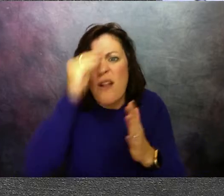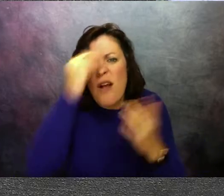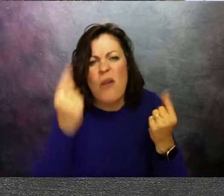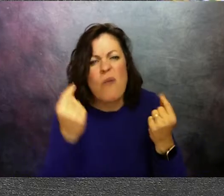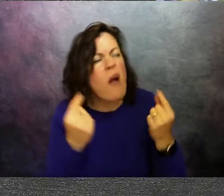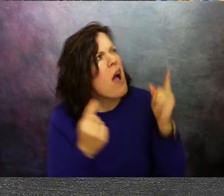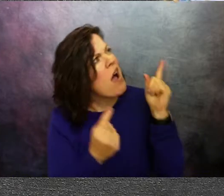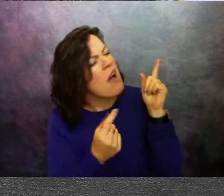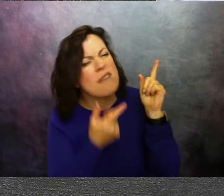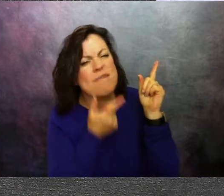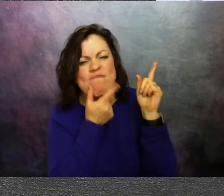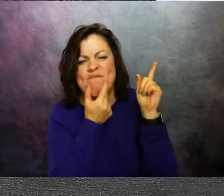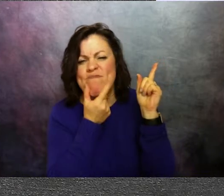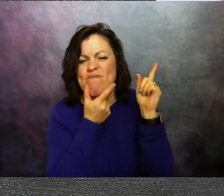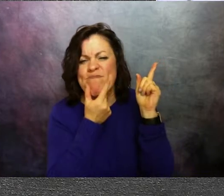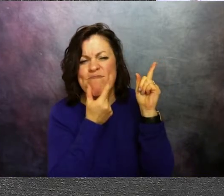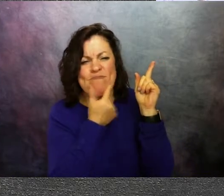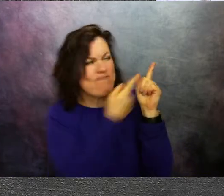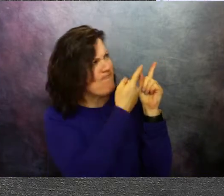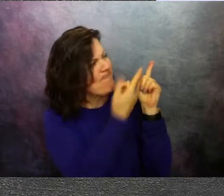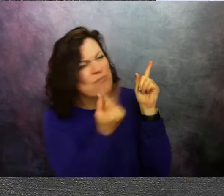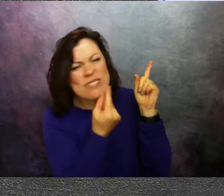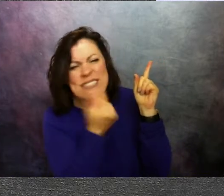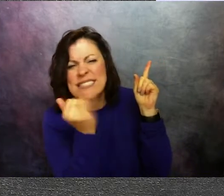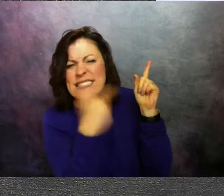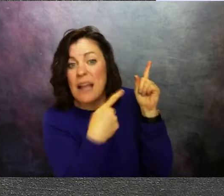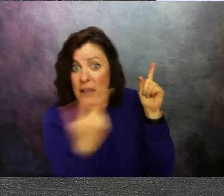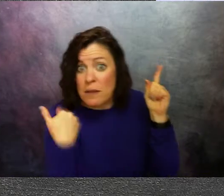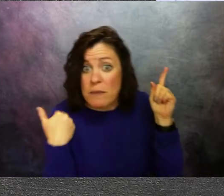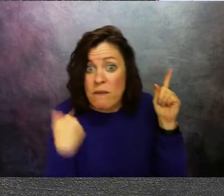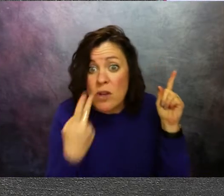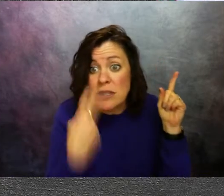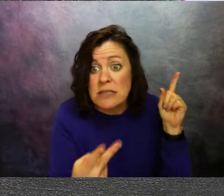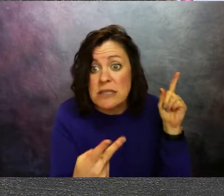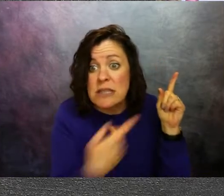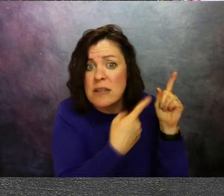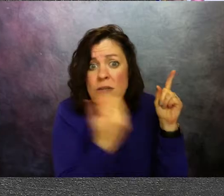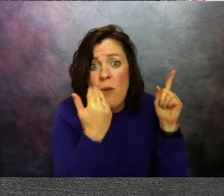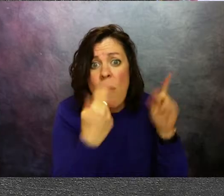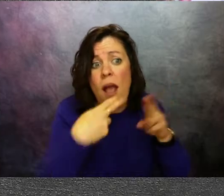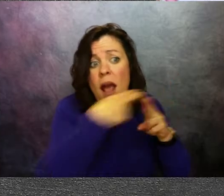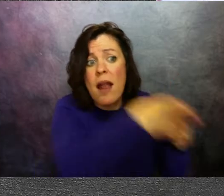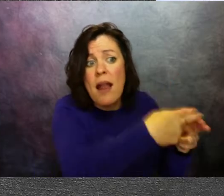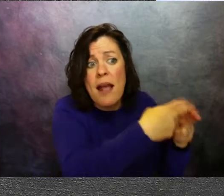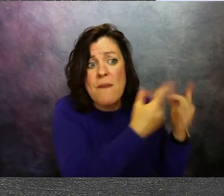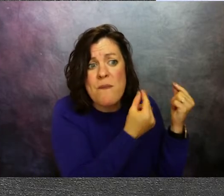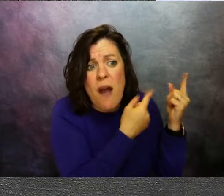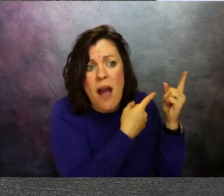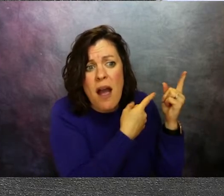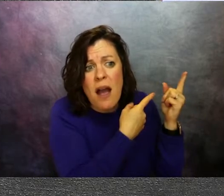these. Has anybody ever seen one of these before? Do you know what this is?